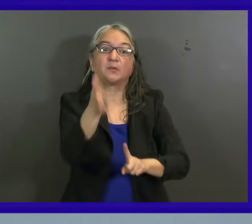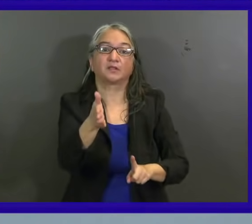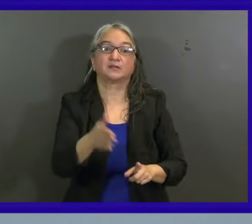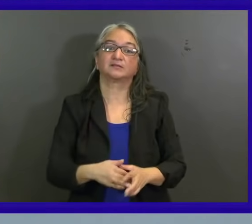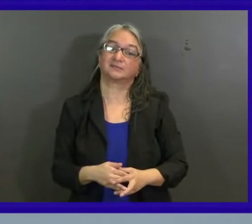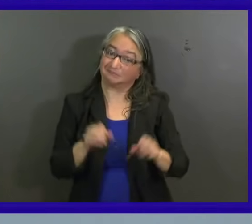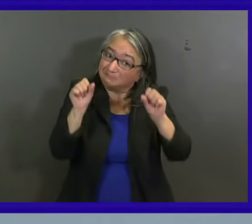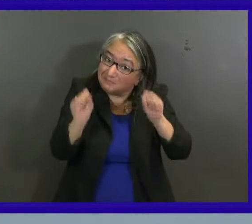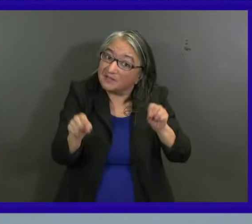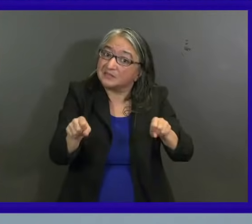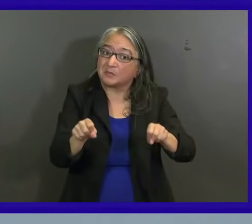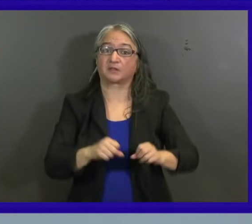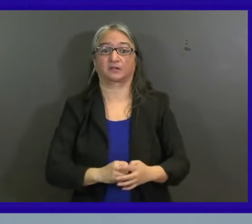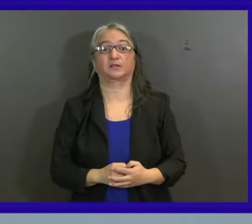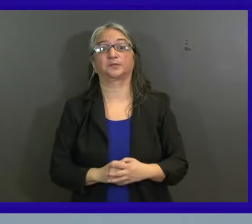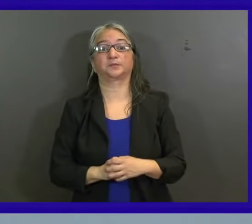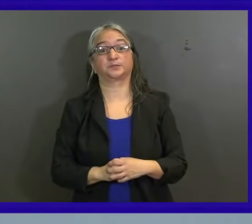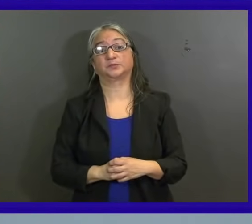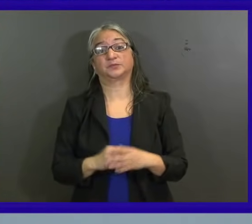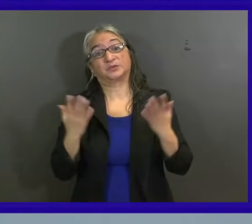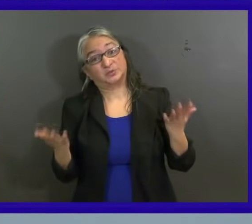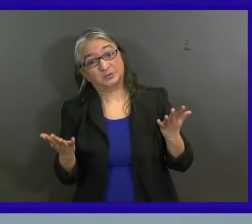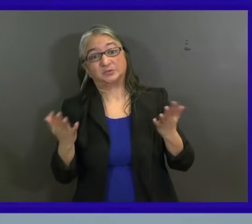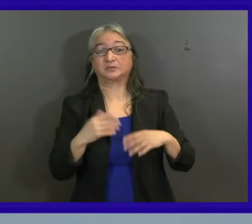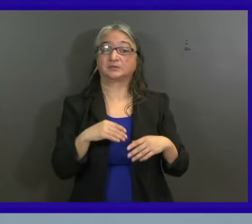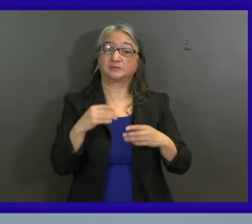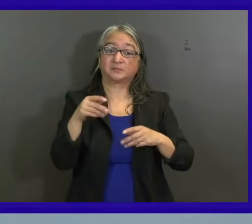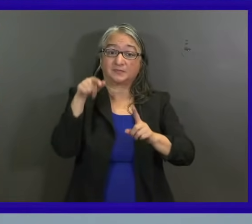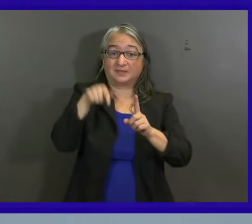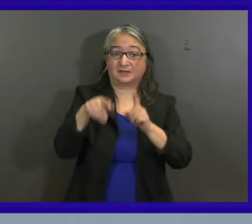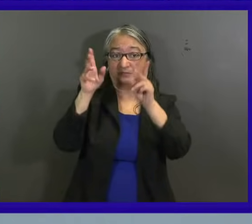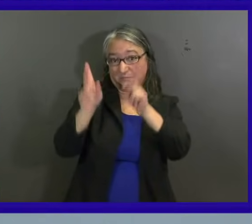waning immunity places you in a vulnerable position where you could also catch the virus